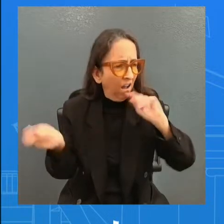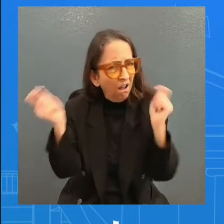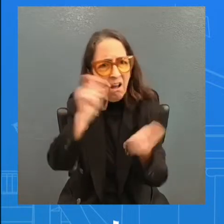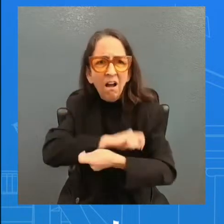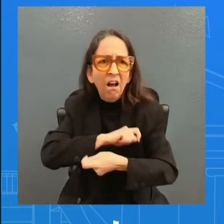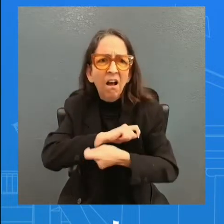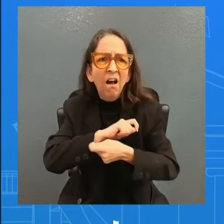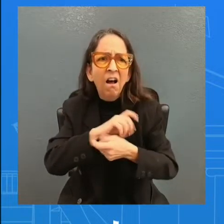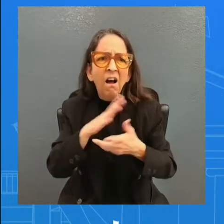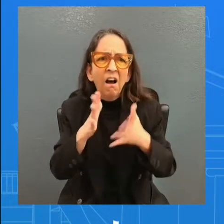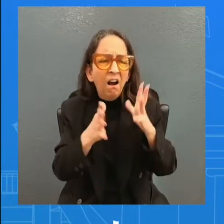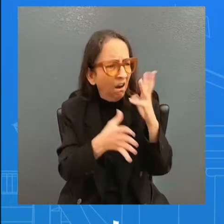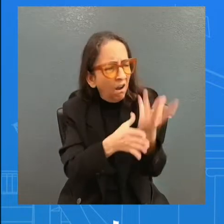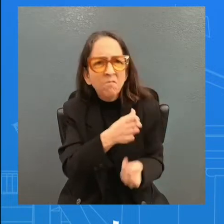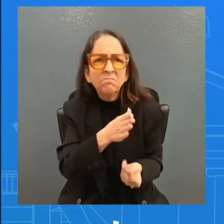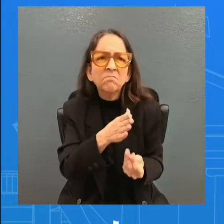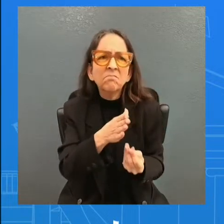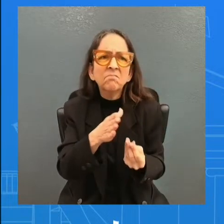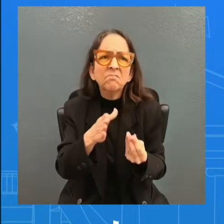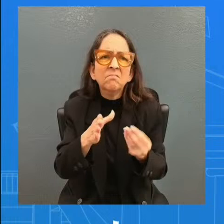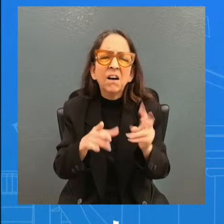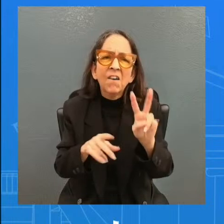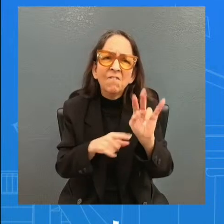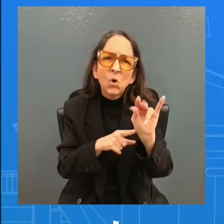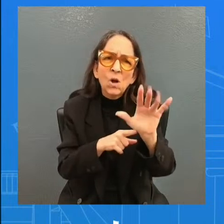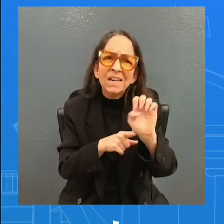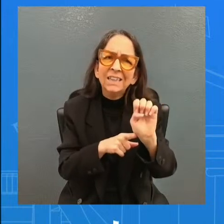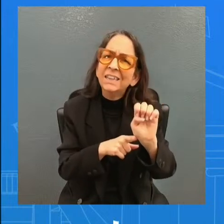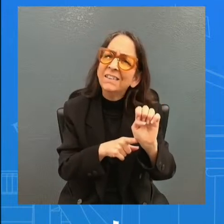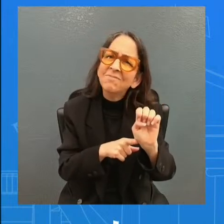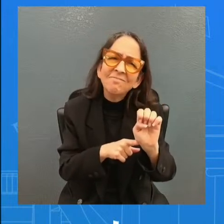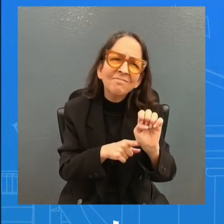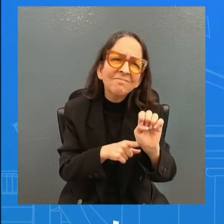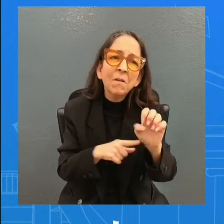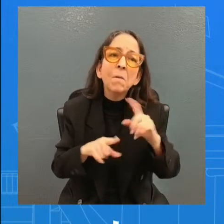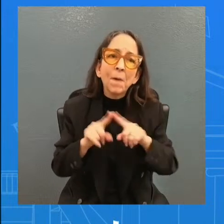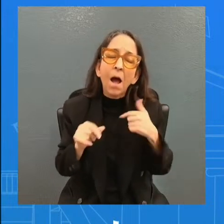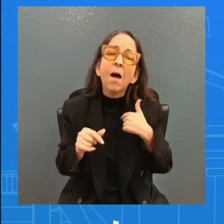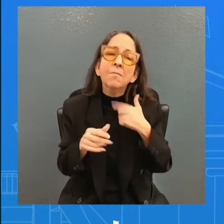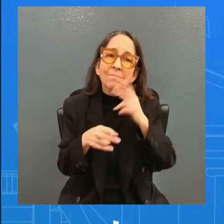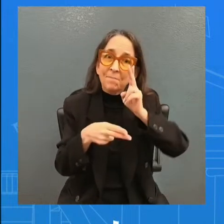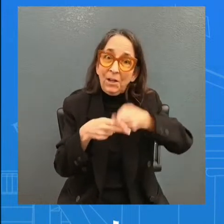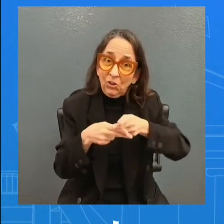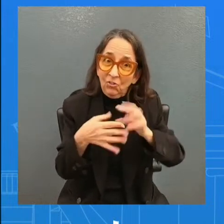are going to New Orleans in the upcoming days, and they’re going to grieve with the family.